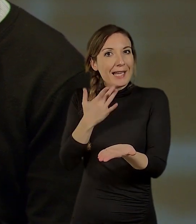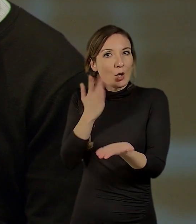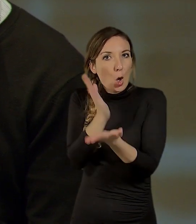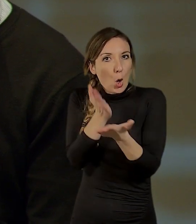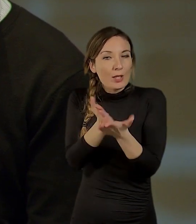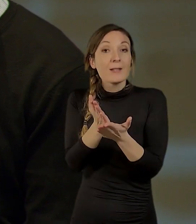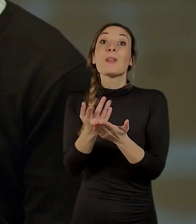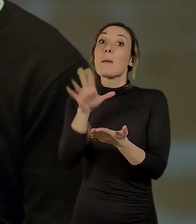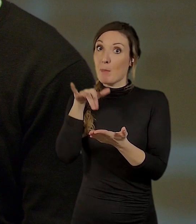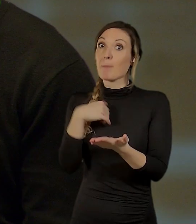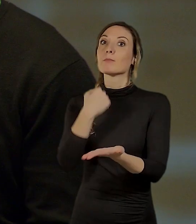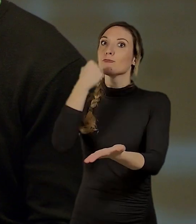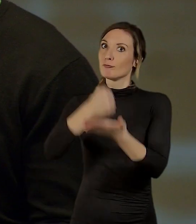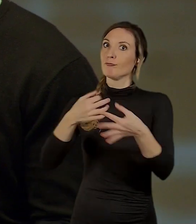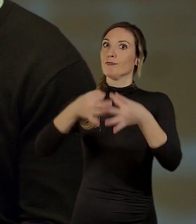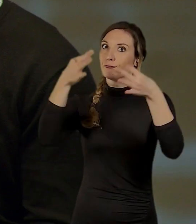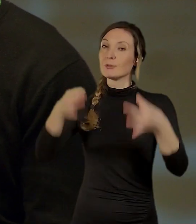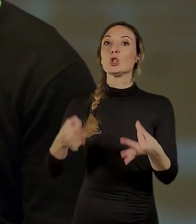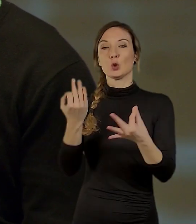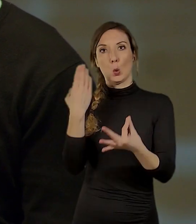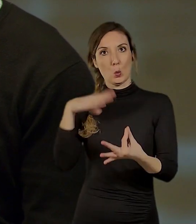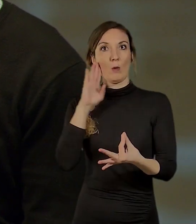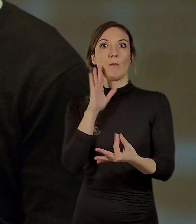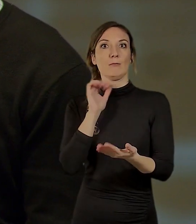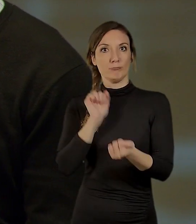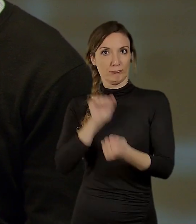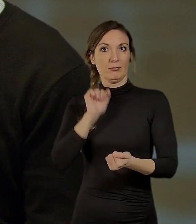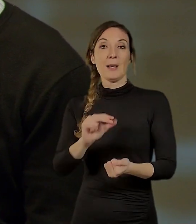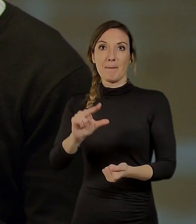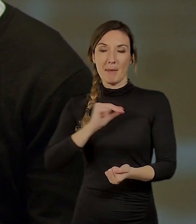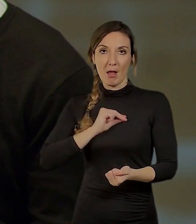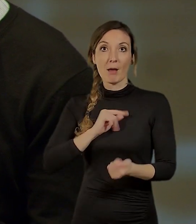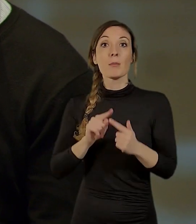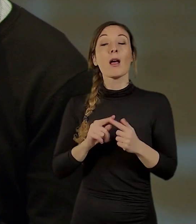It has a slightly worse modulus of elasticity, so it is not suitable for ceilings yet. But as the architect has already mentioned.